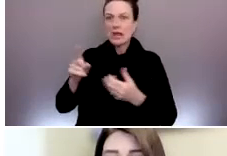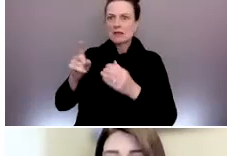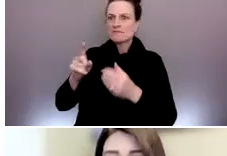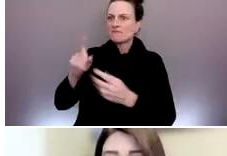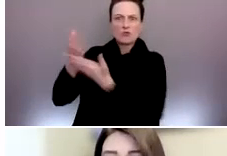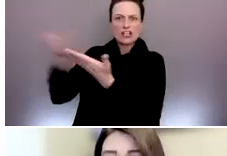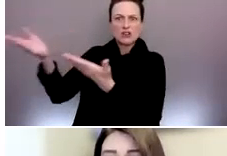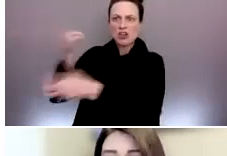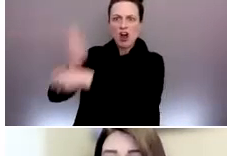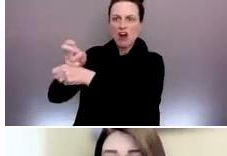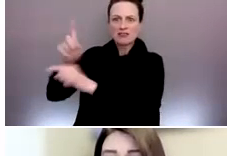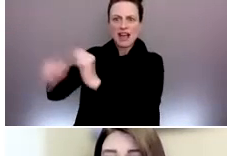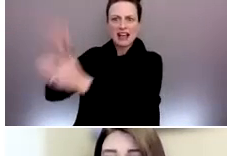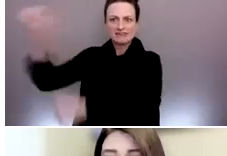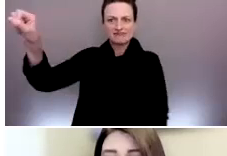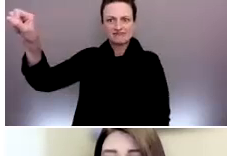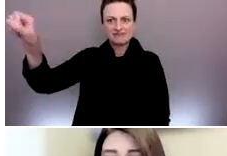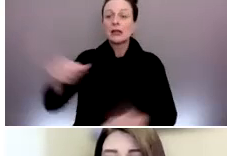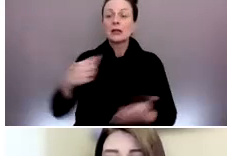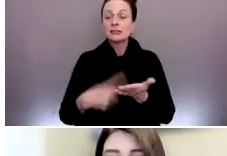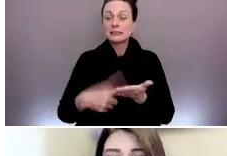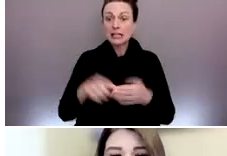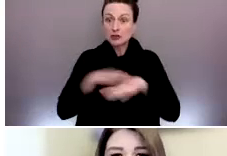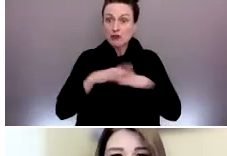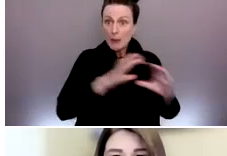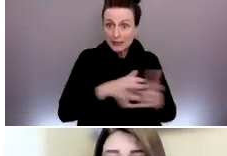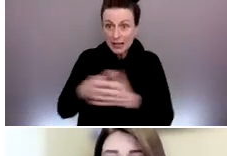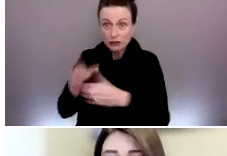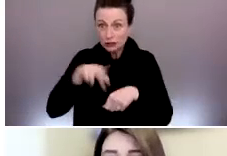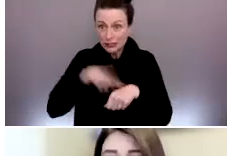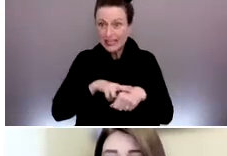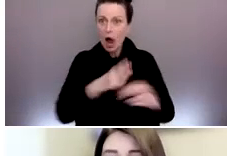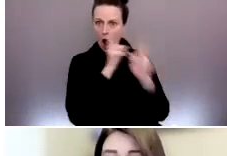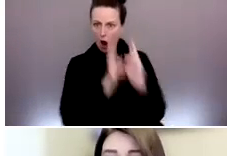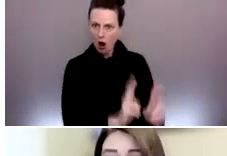When we talk about tribal nations, we must also recognize and honor sovereignty, giving them the